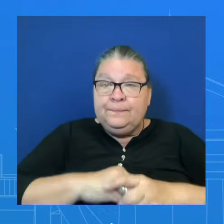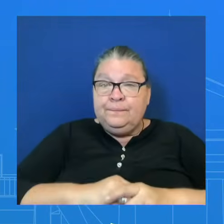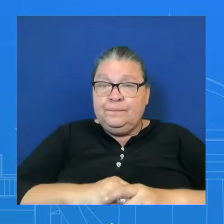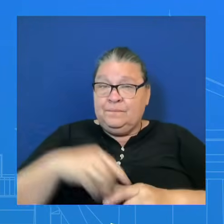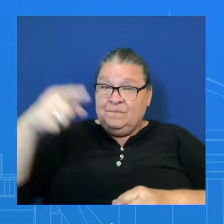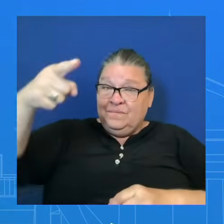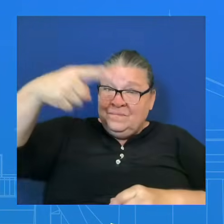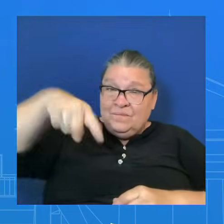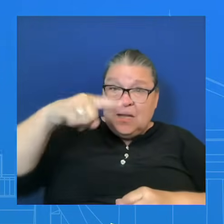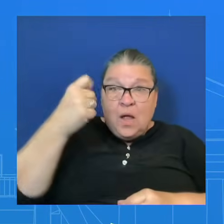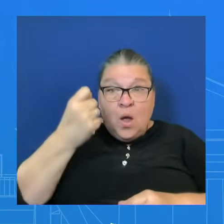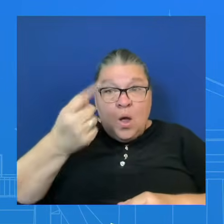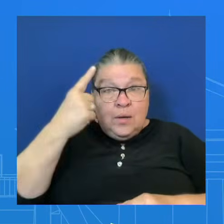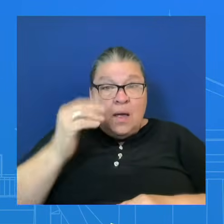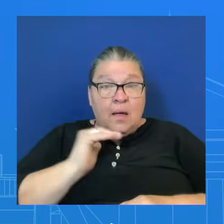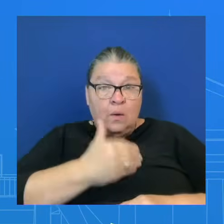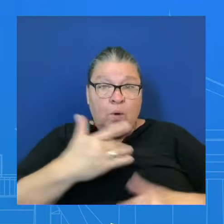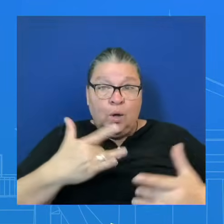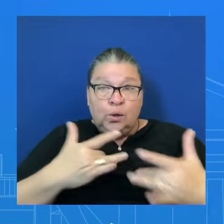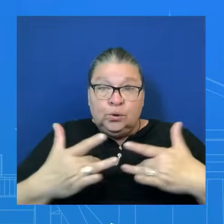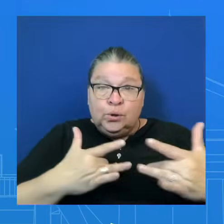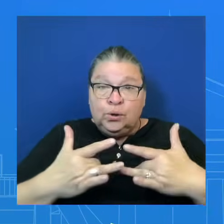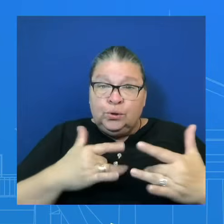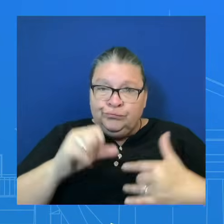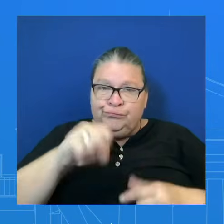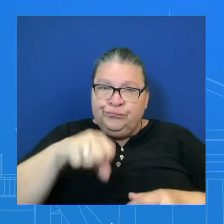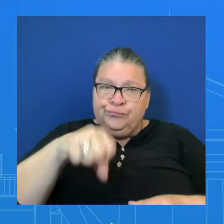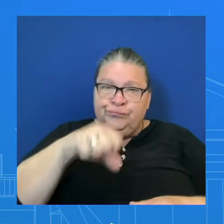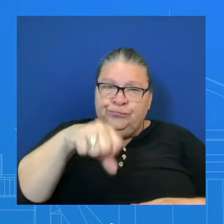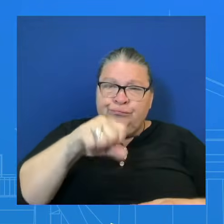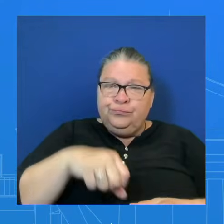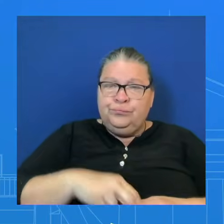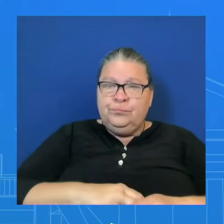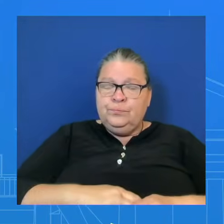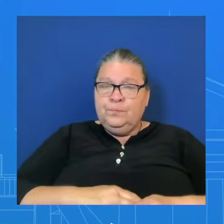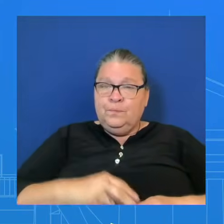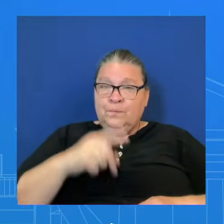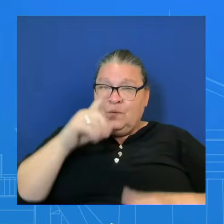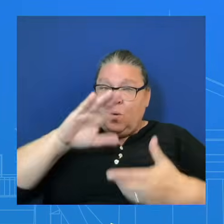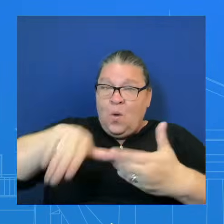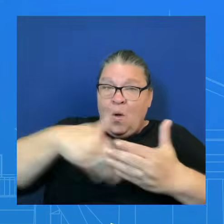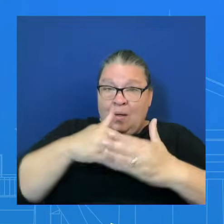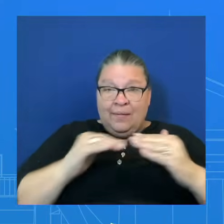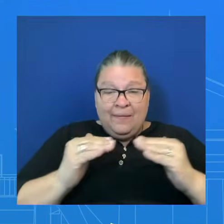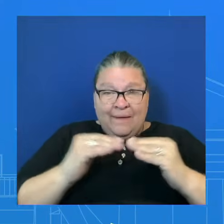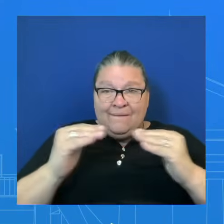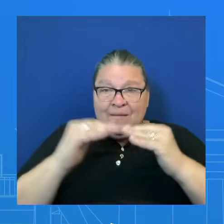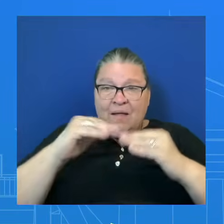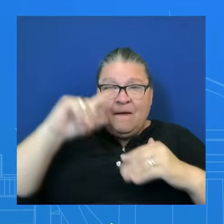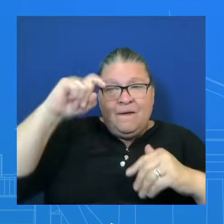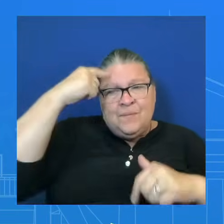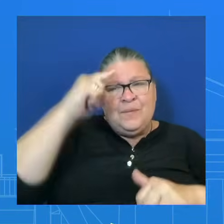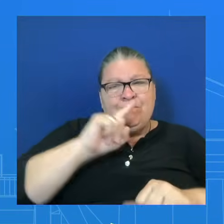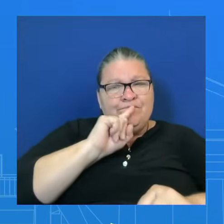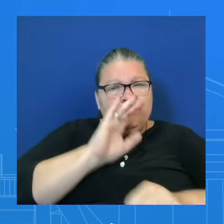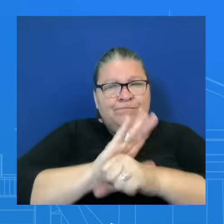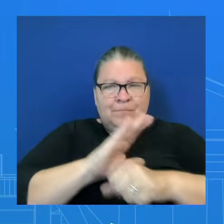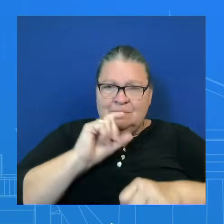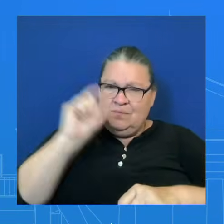all the way up to President Zelenskyy, assurances that they will respect those concerns. Ms. Jean-Pierre: Go ahead, Emel. The Press: Thank you. Thank you, John. I hope you can clarify one thing.